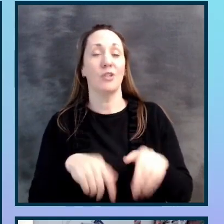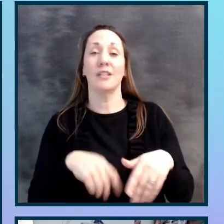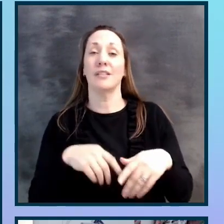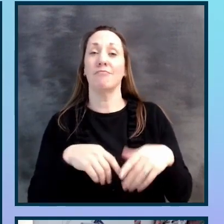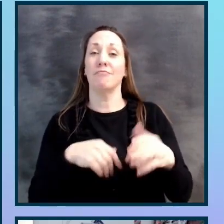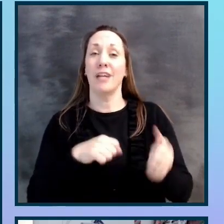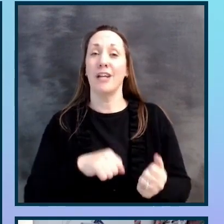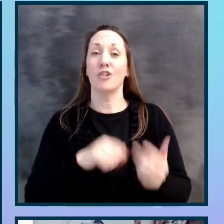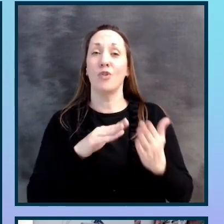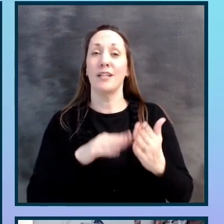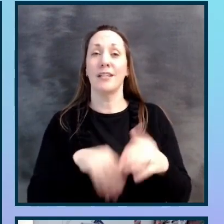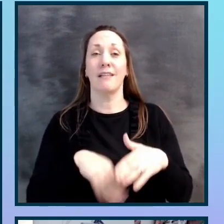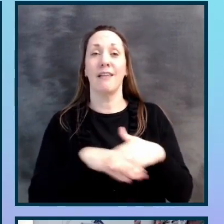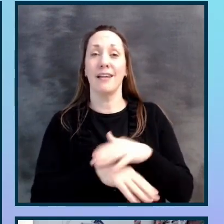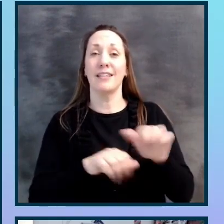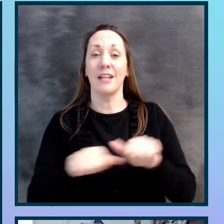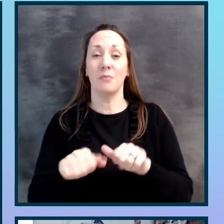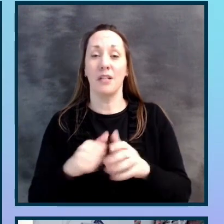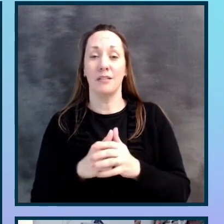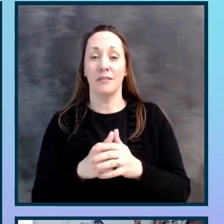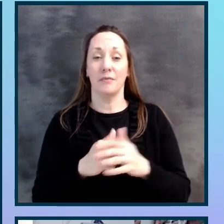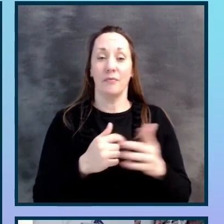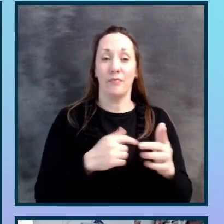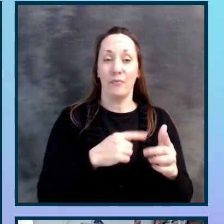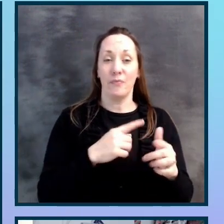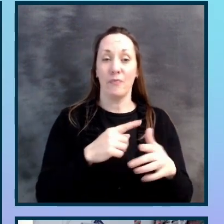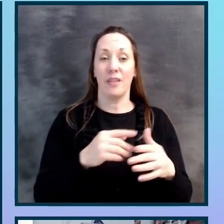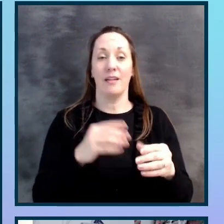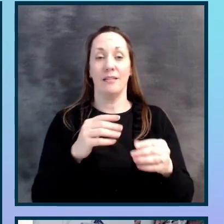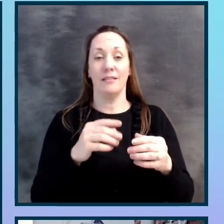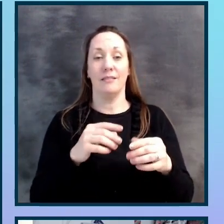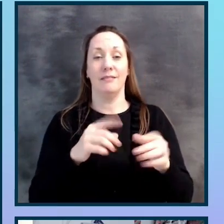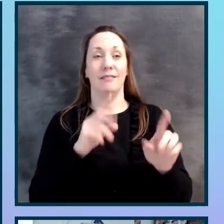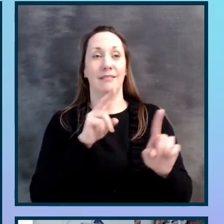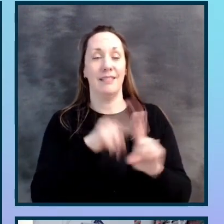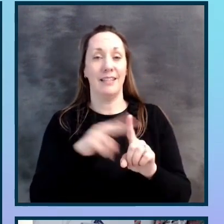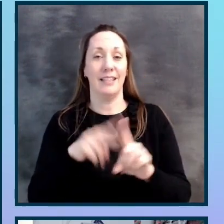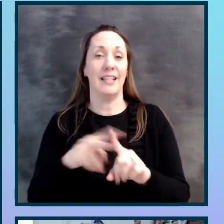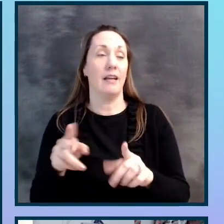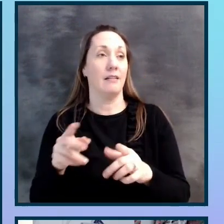for the entire company and working with a dedicated budget.